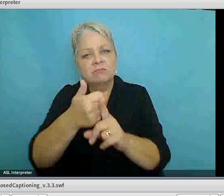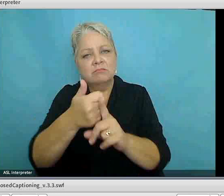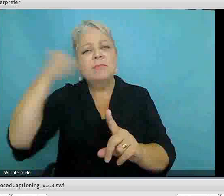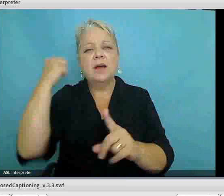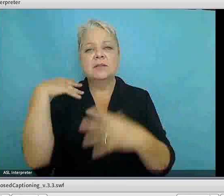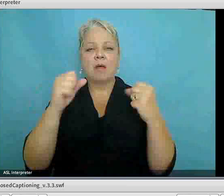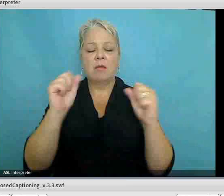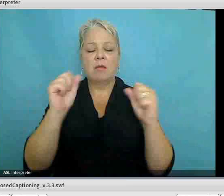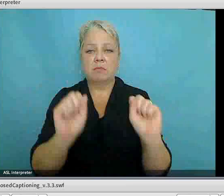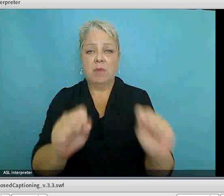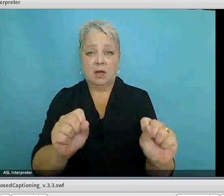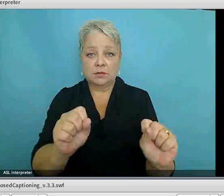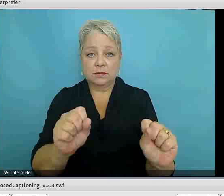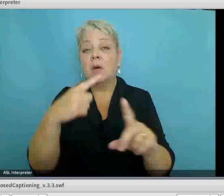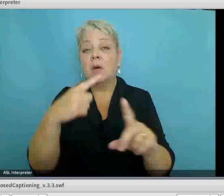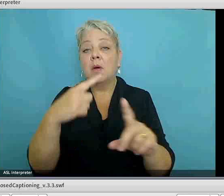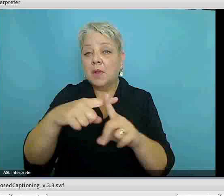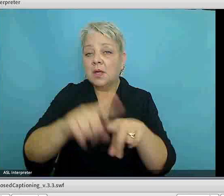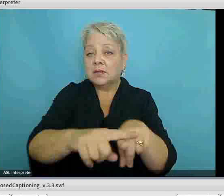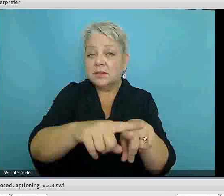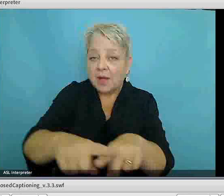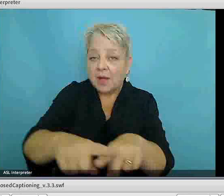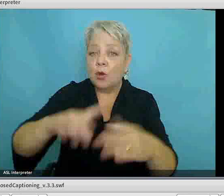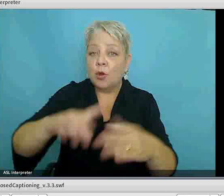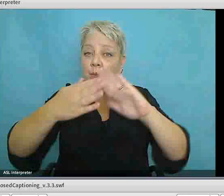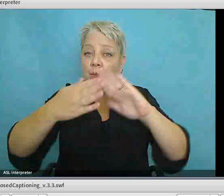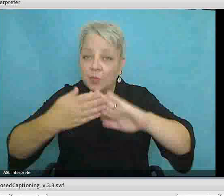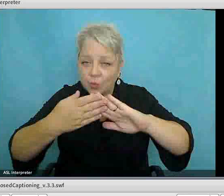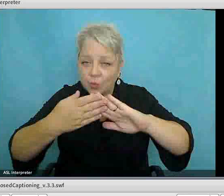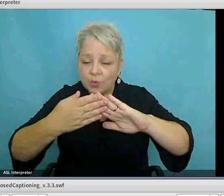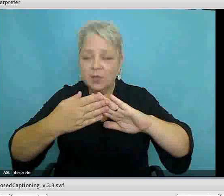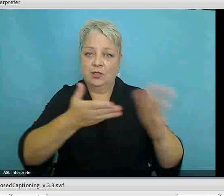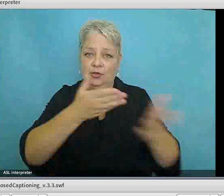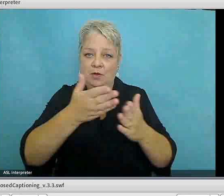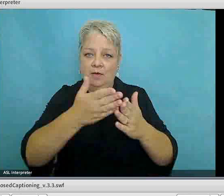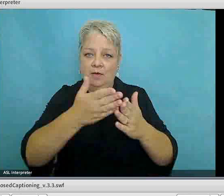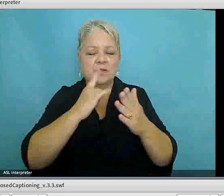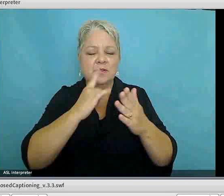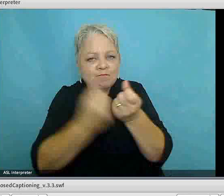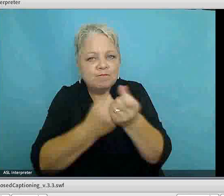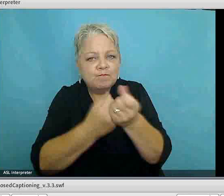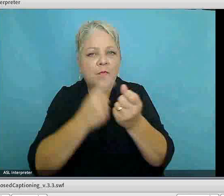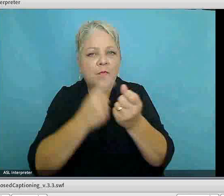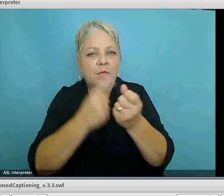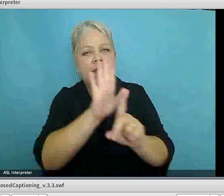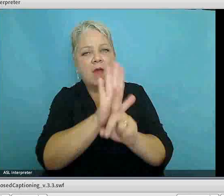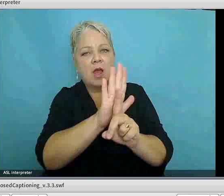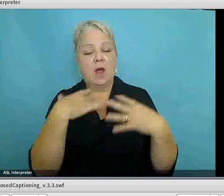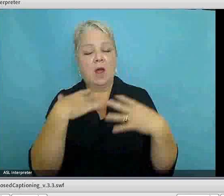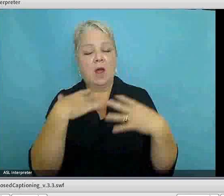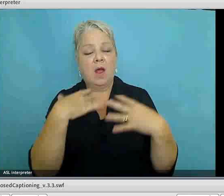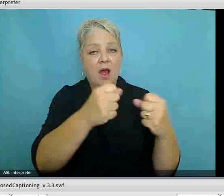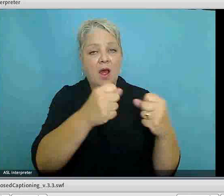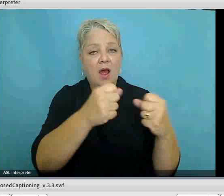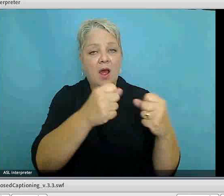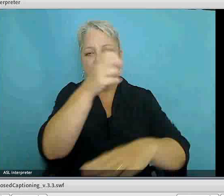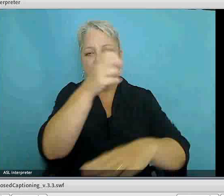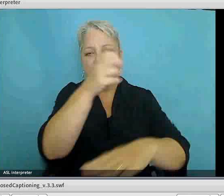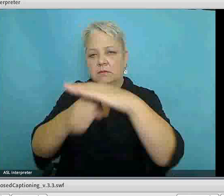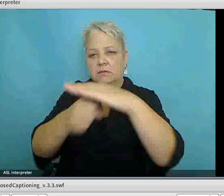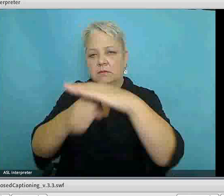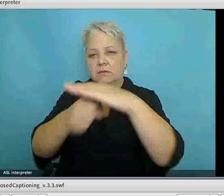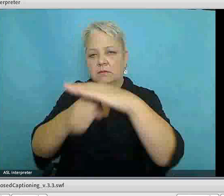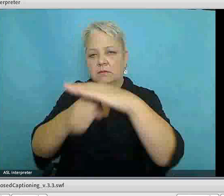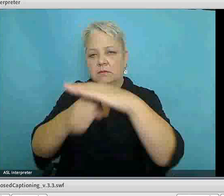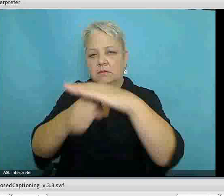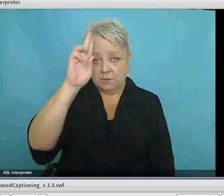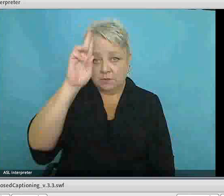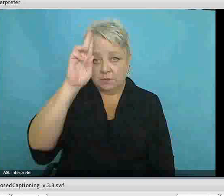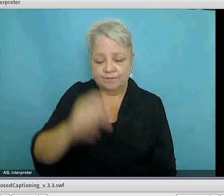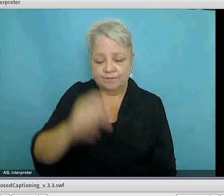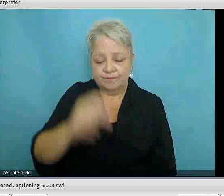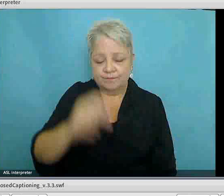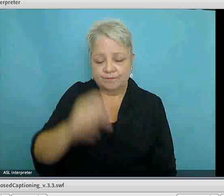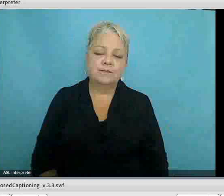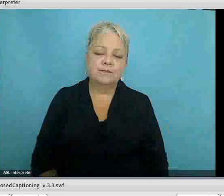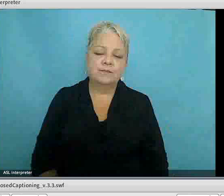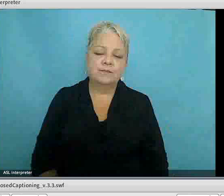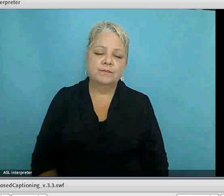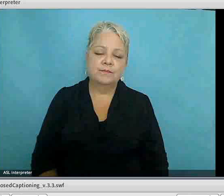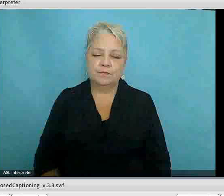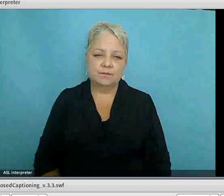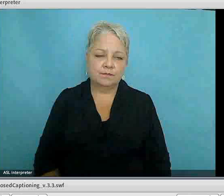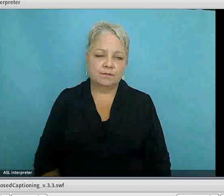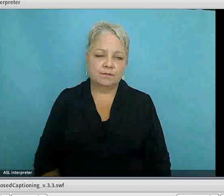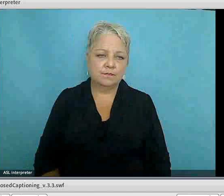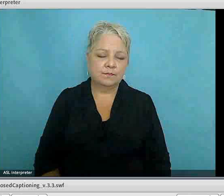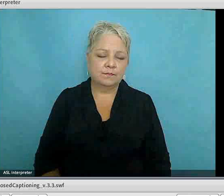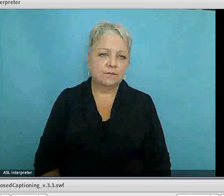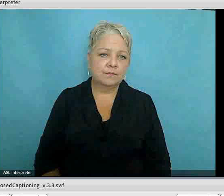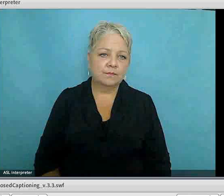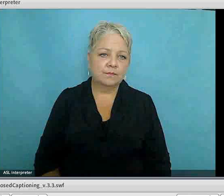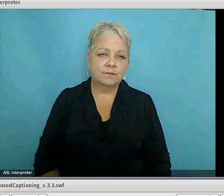services that promote wellness as opposed to facility care.